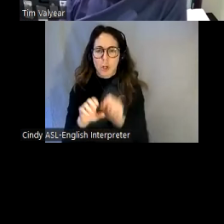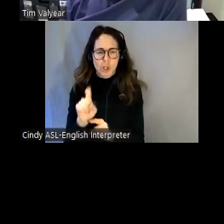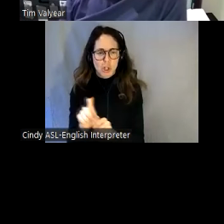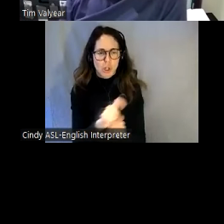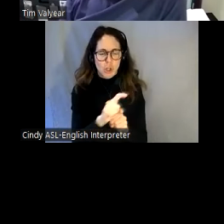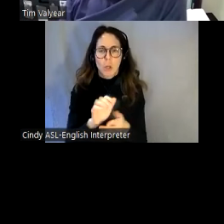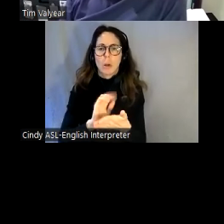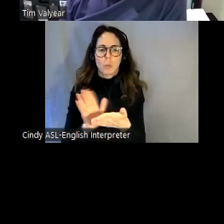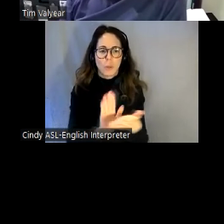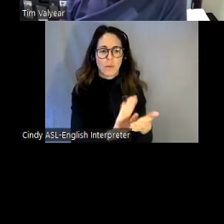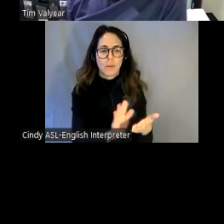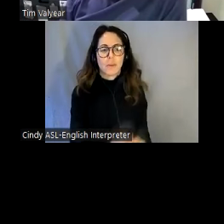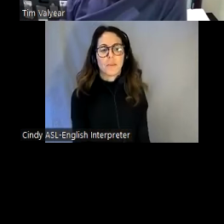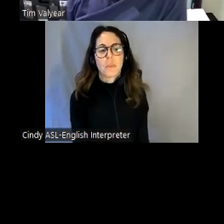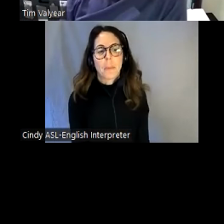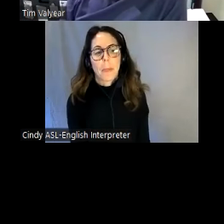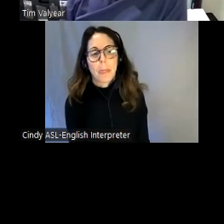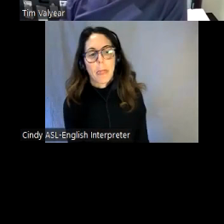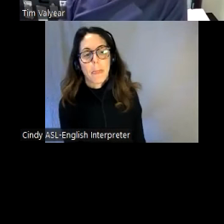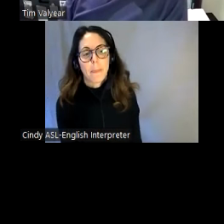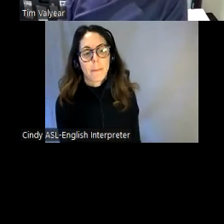want to use a damp cloth to get rid of things. Rinse and